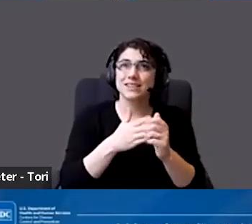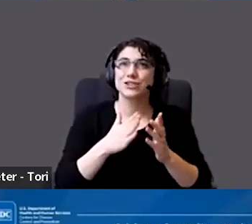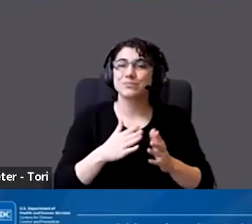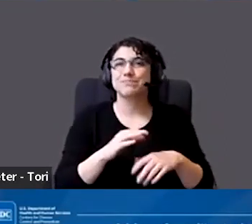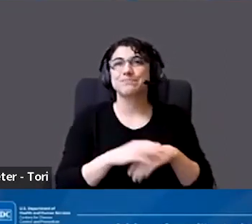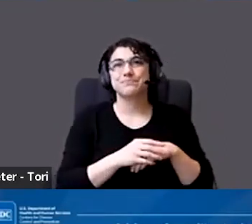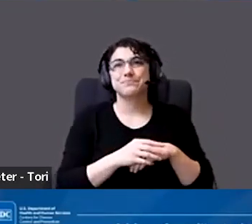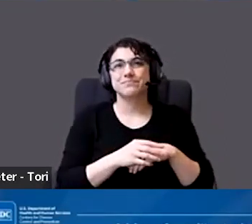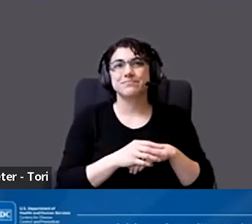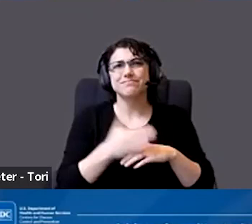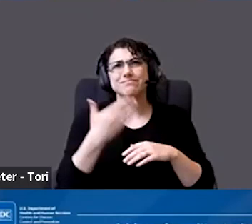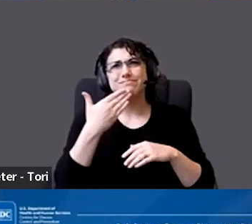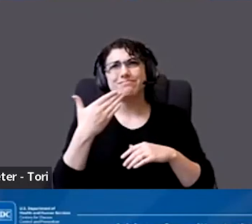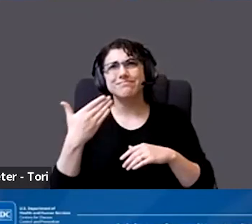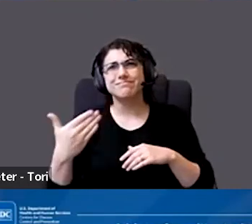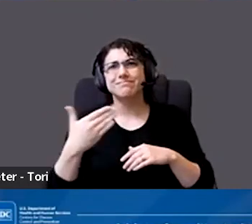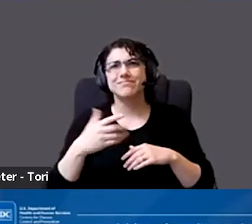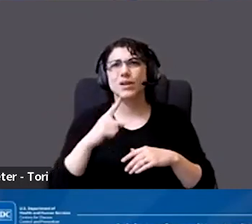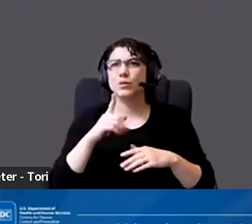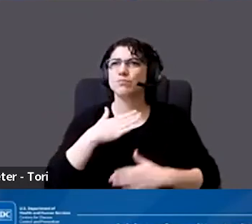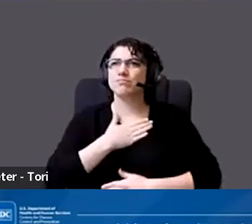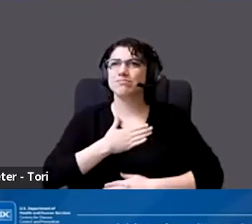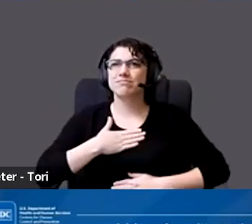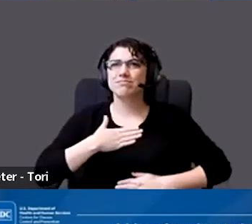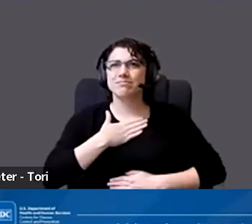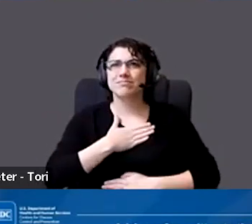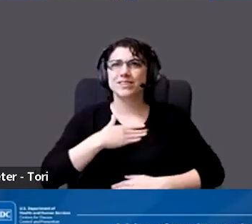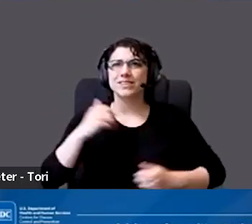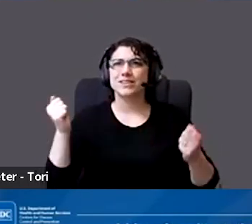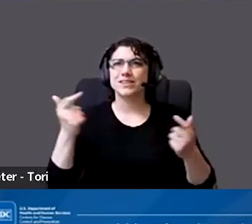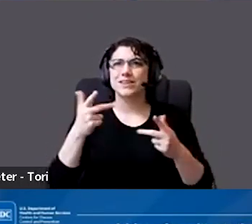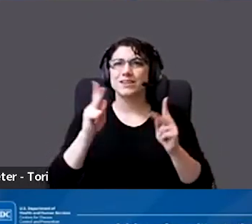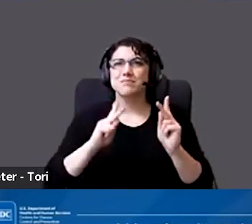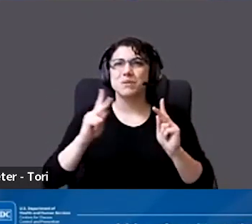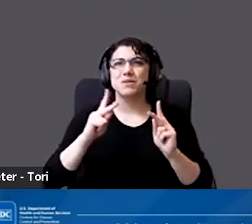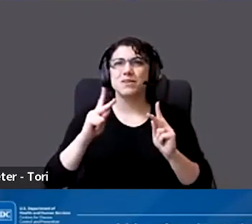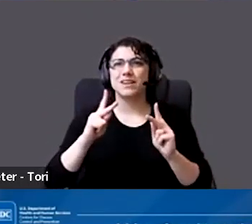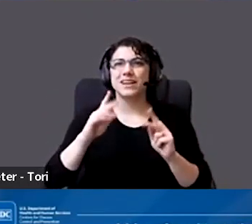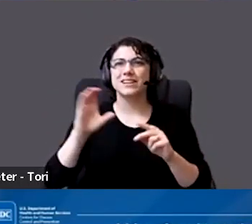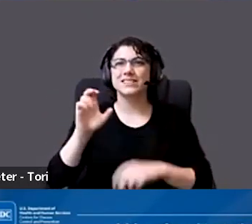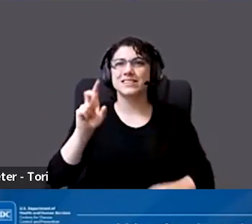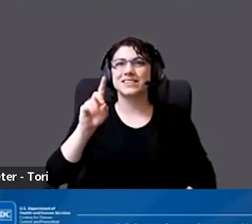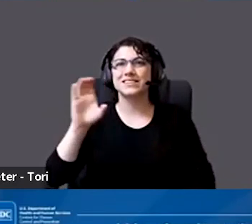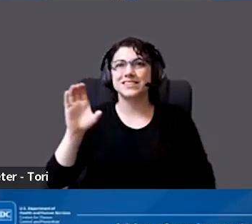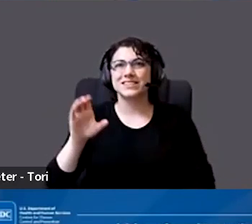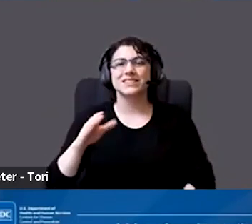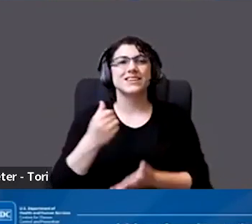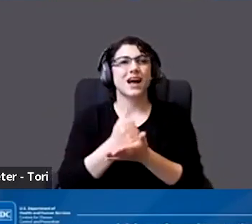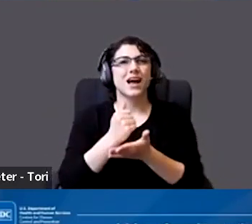I would be remiss if I did not express my appreciation to all those people at CDC who helped make this meeting happen today.